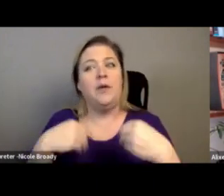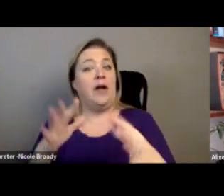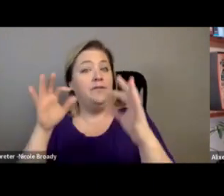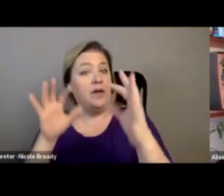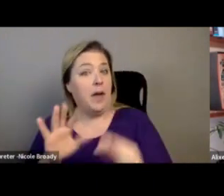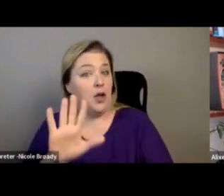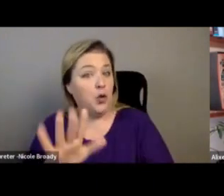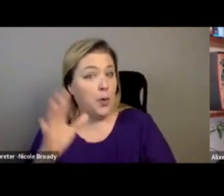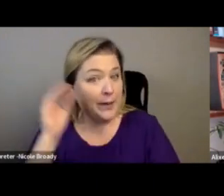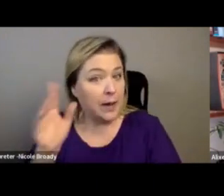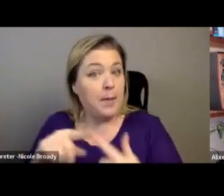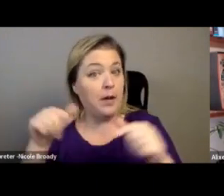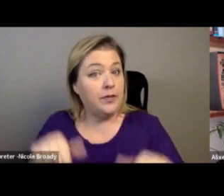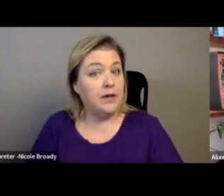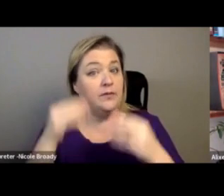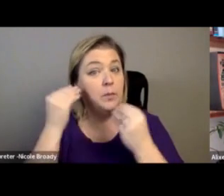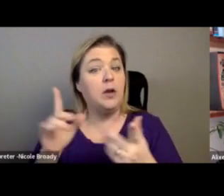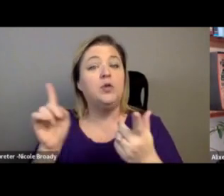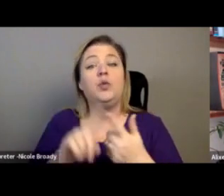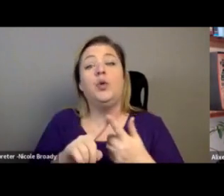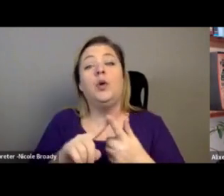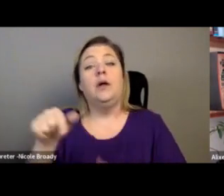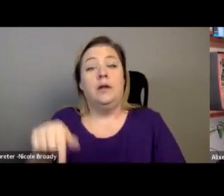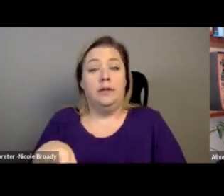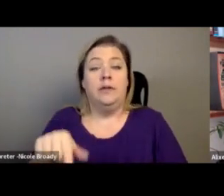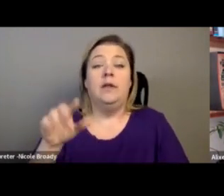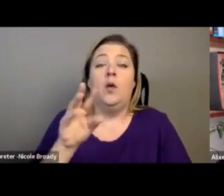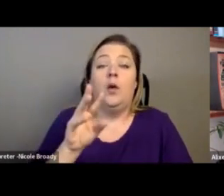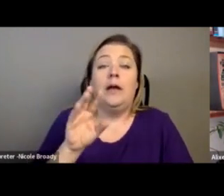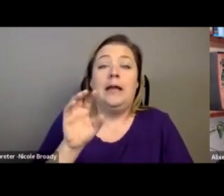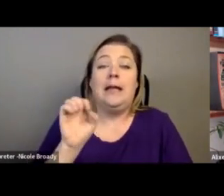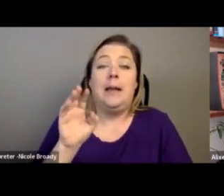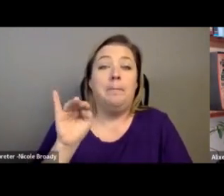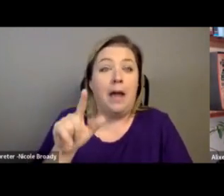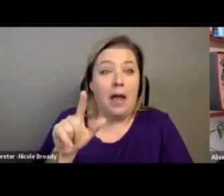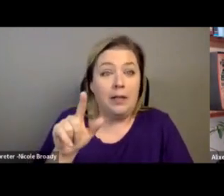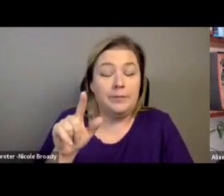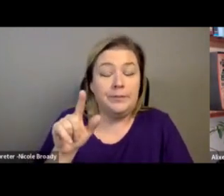webinar to the the to the link